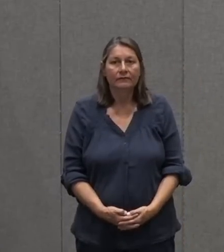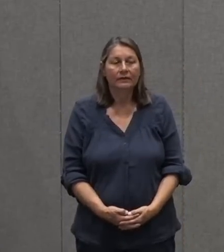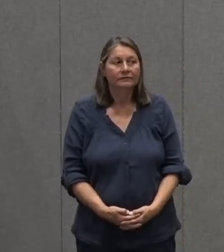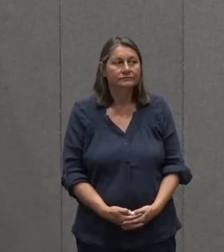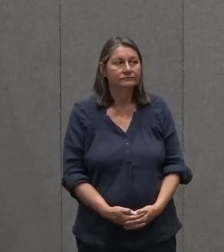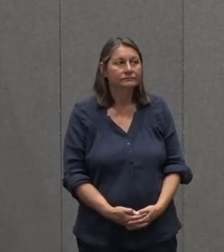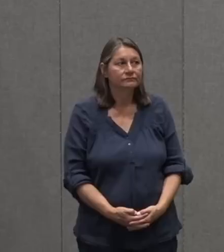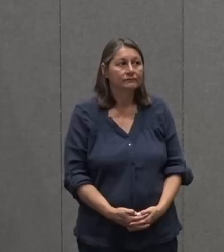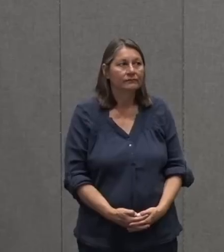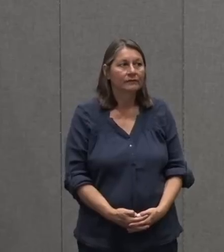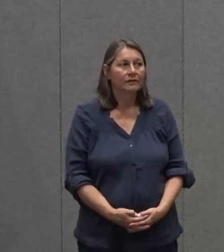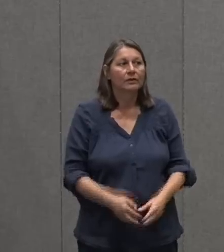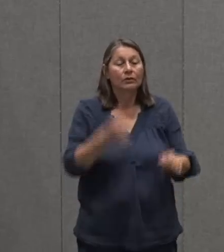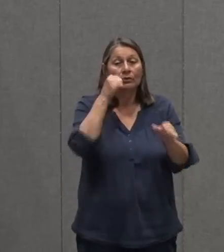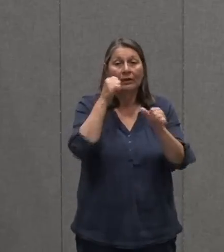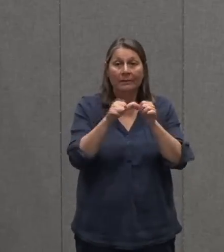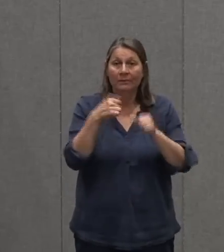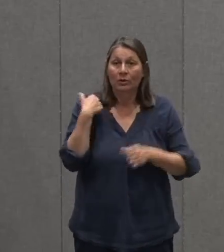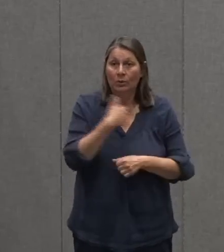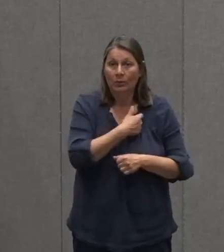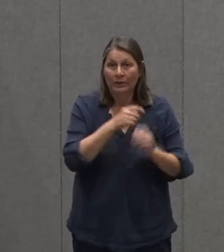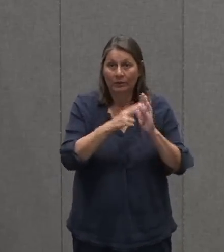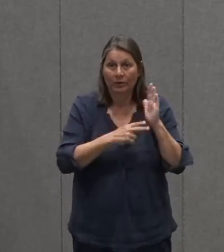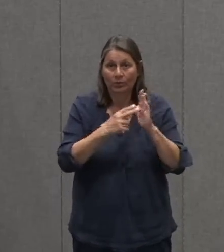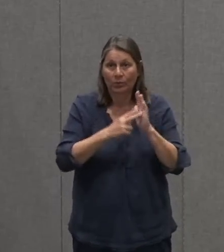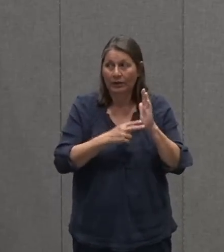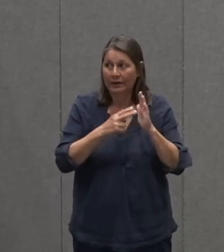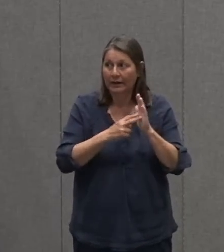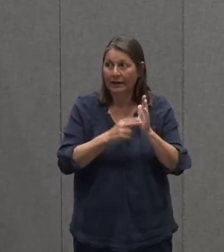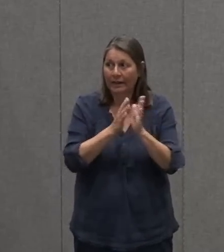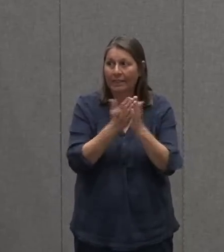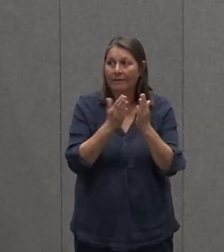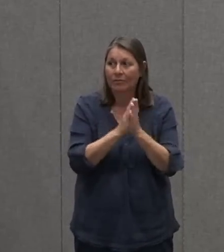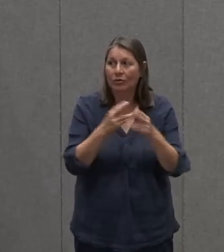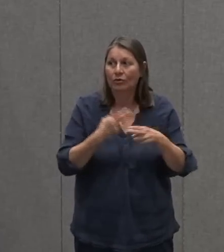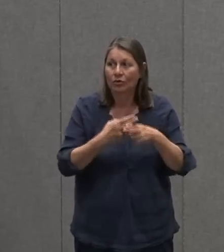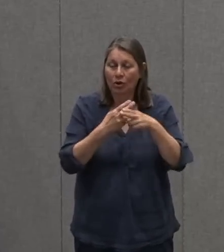We were reading the book called Two Ways to Count to Ten.